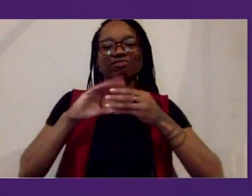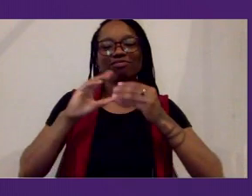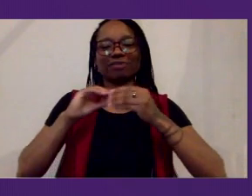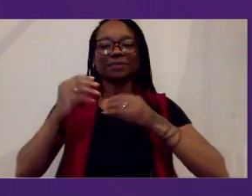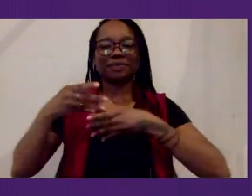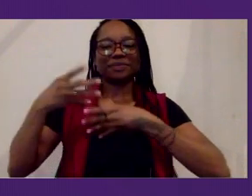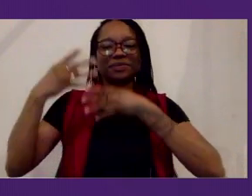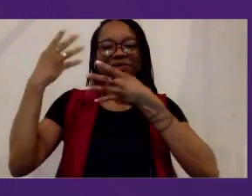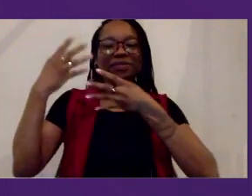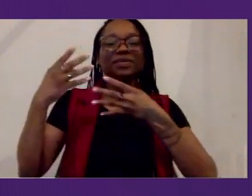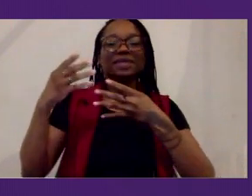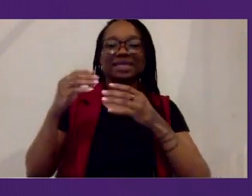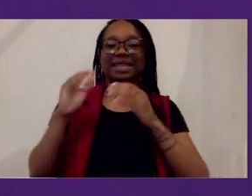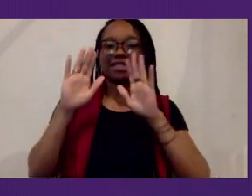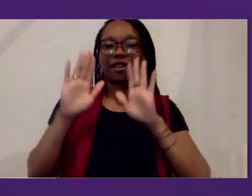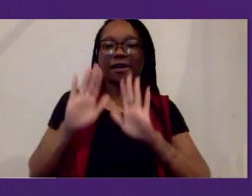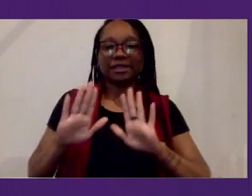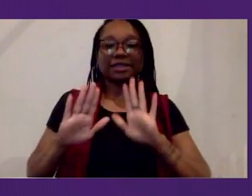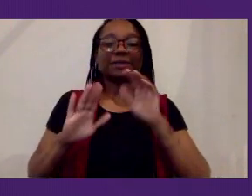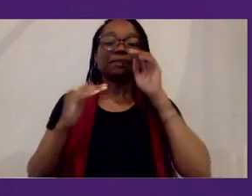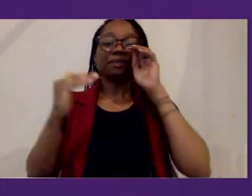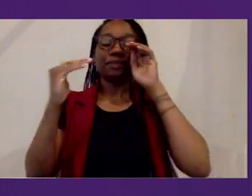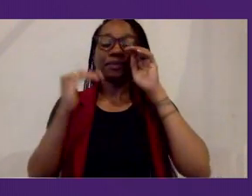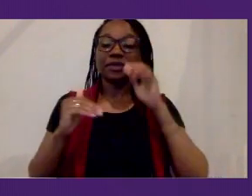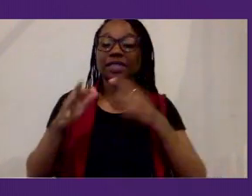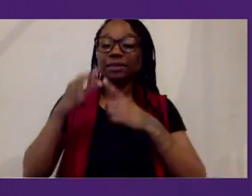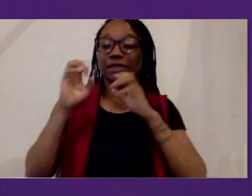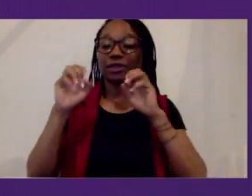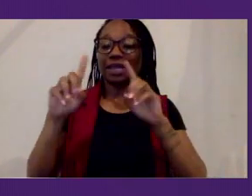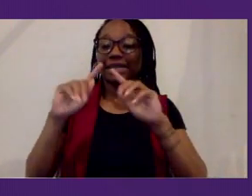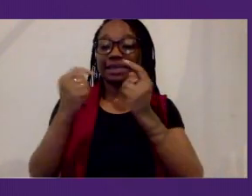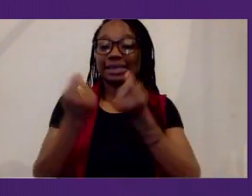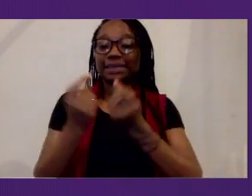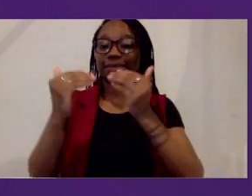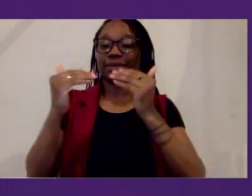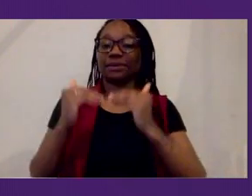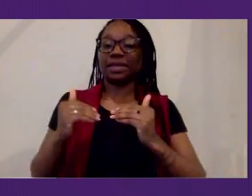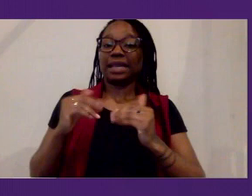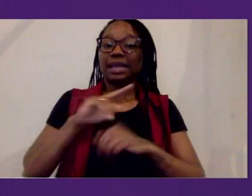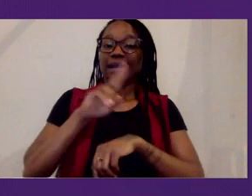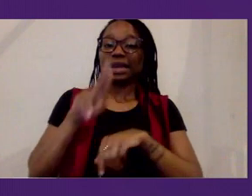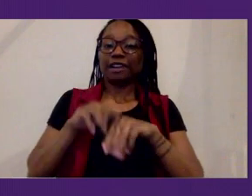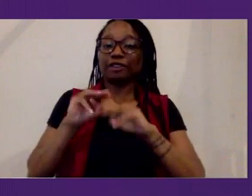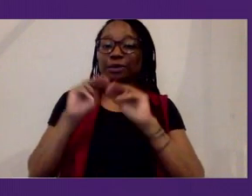absolutely. You're special led team. National Museum of African American History.